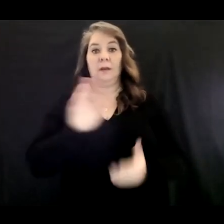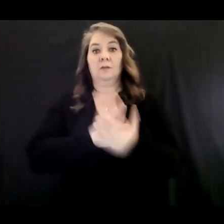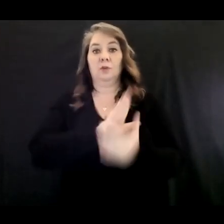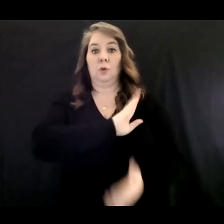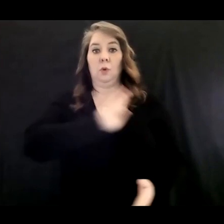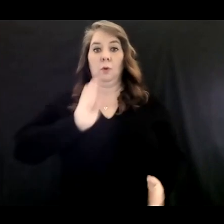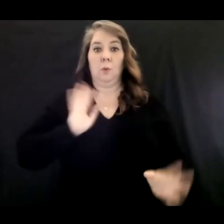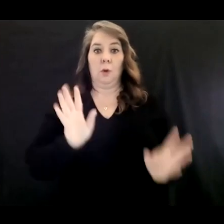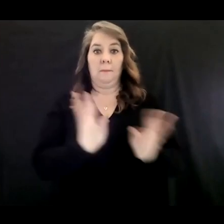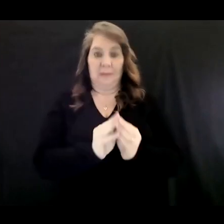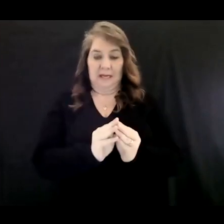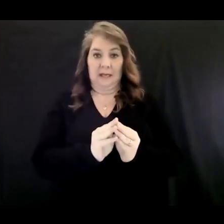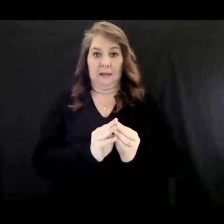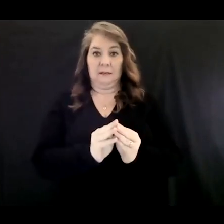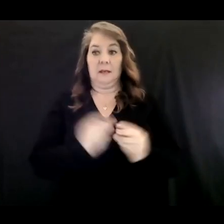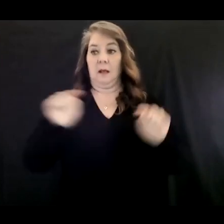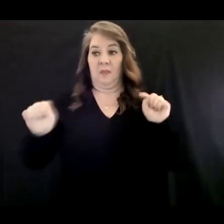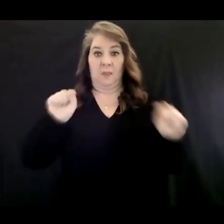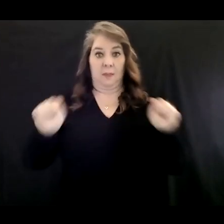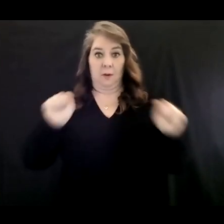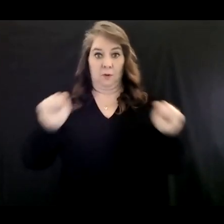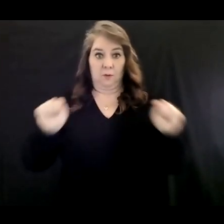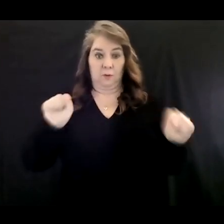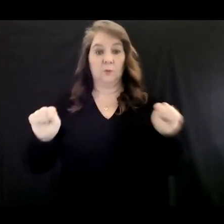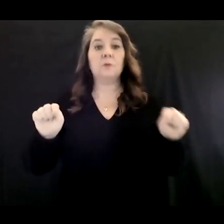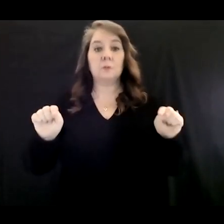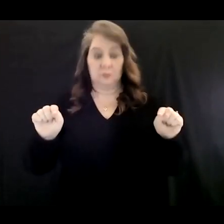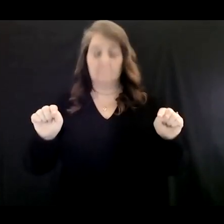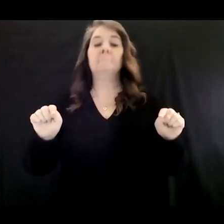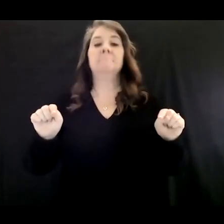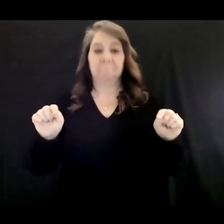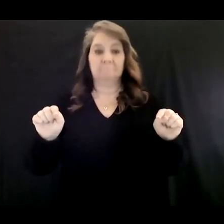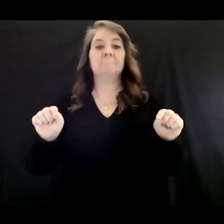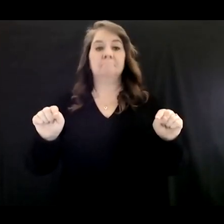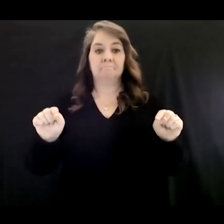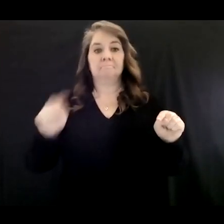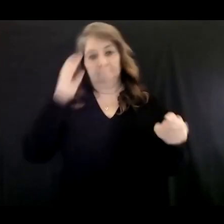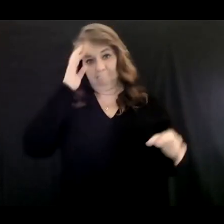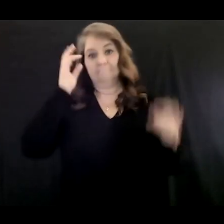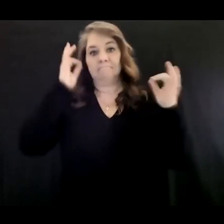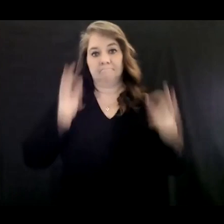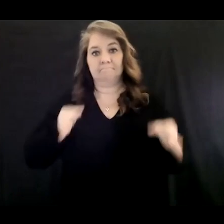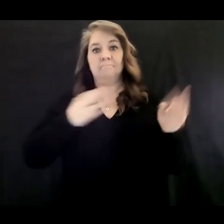And both of those school districts have made plans to move ahead with